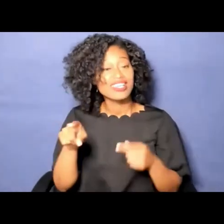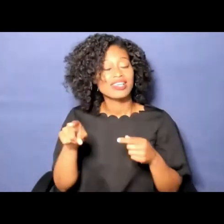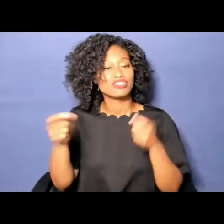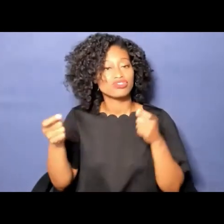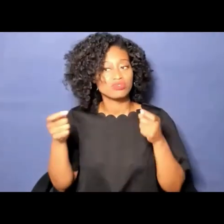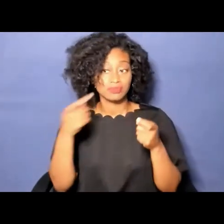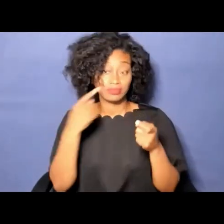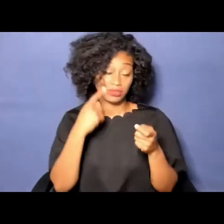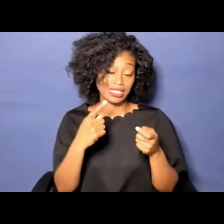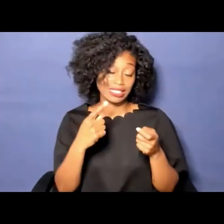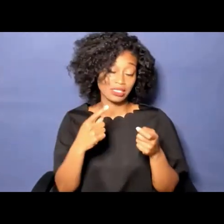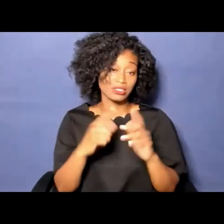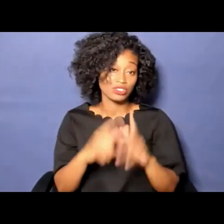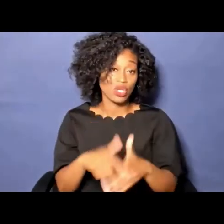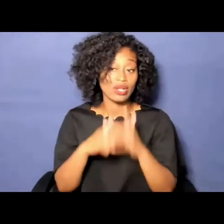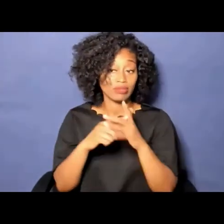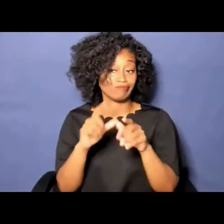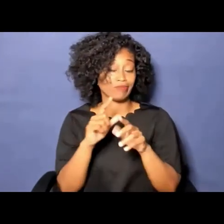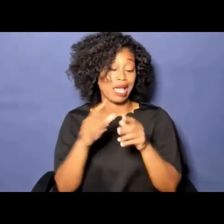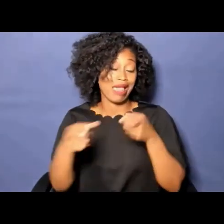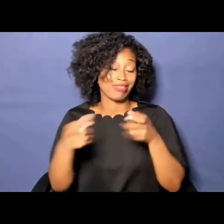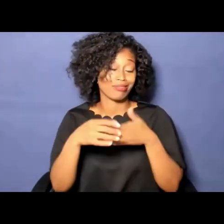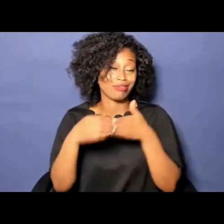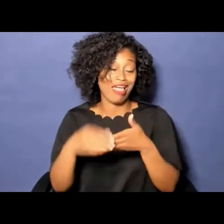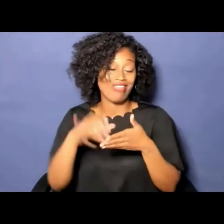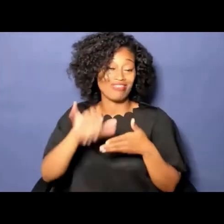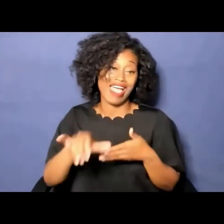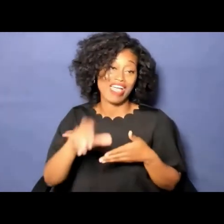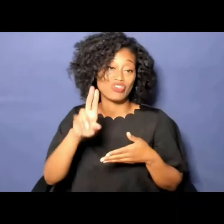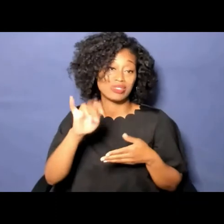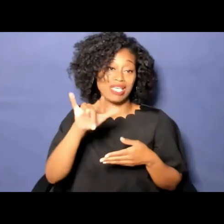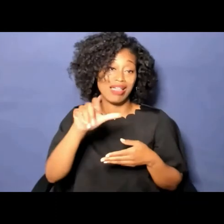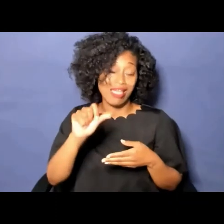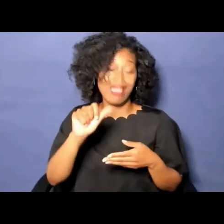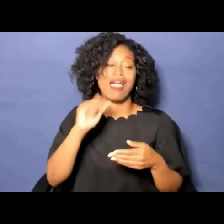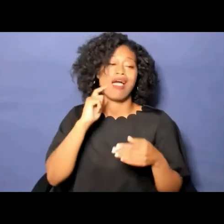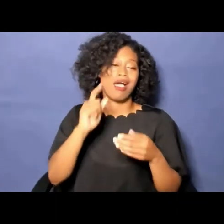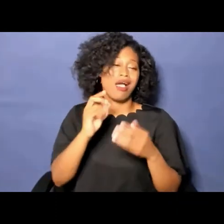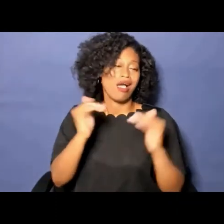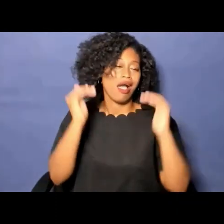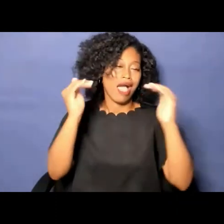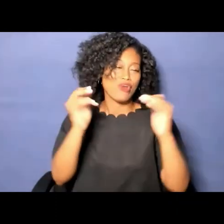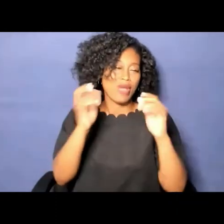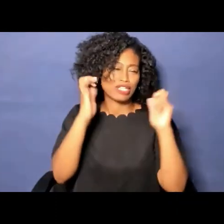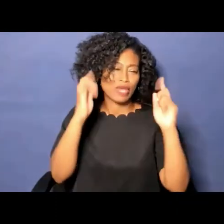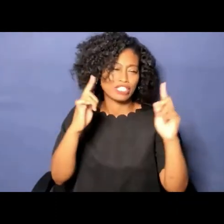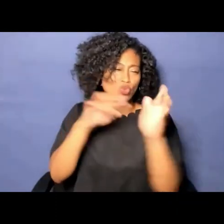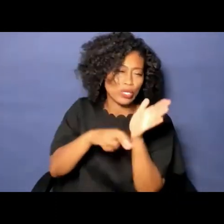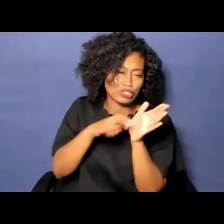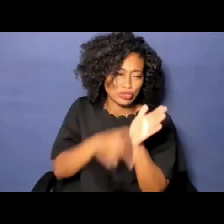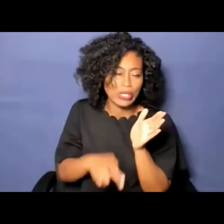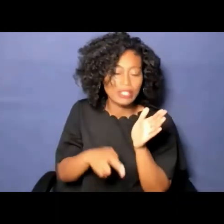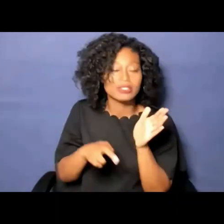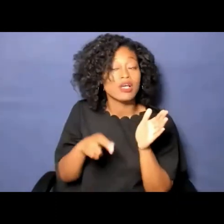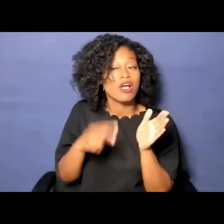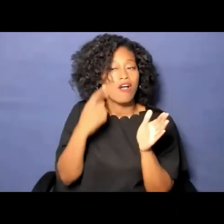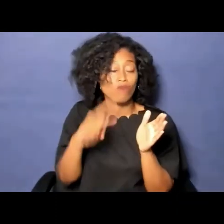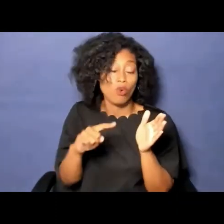higher education Institute and was previous a professor at the University of Michigan